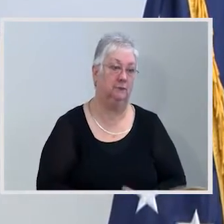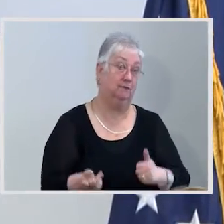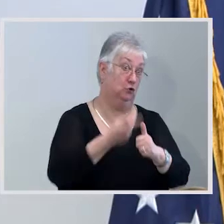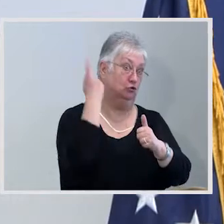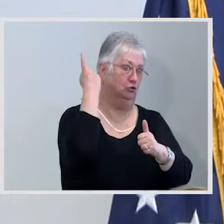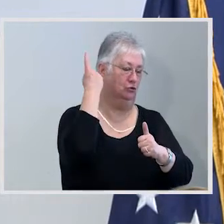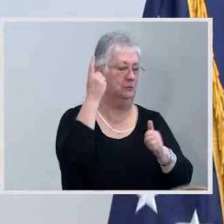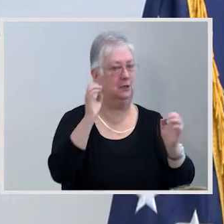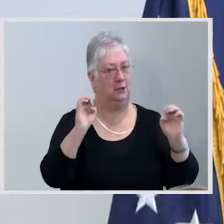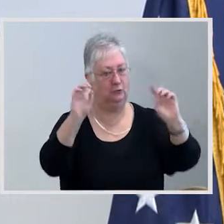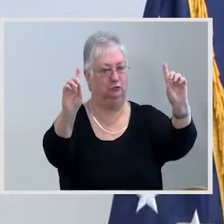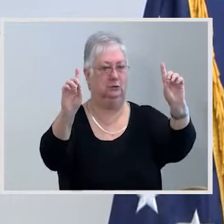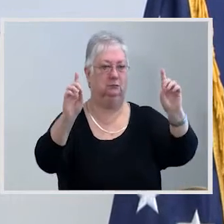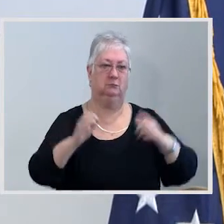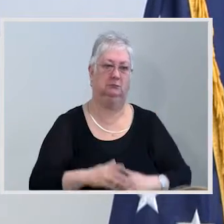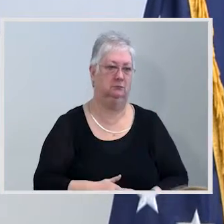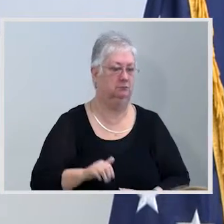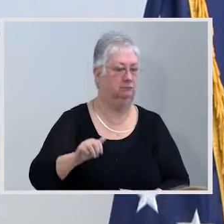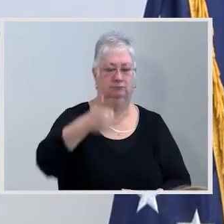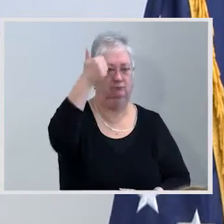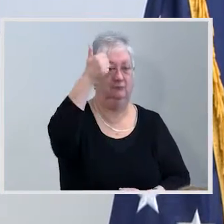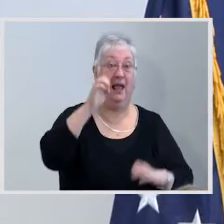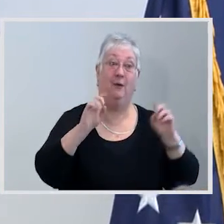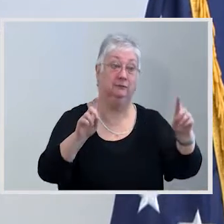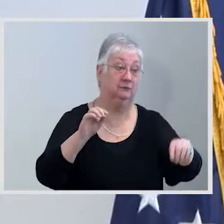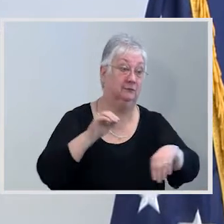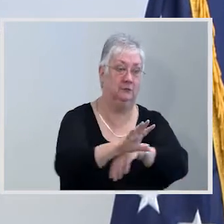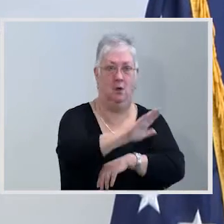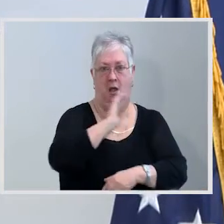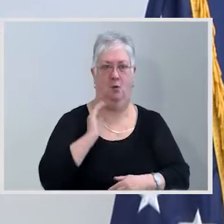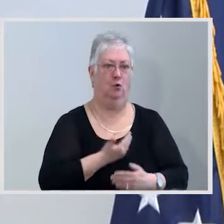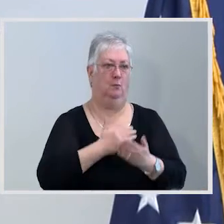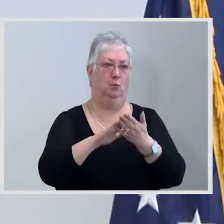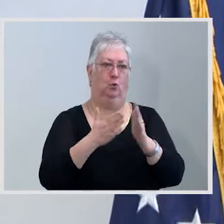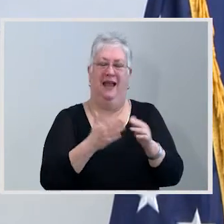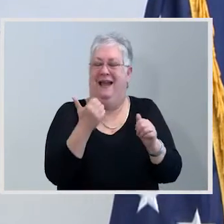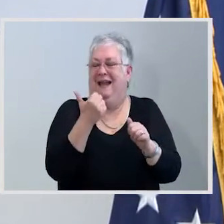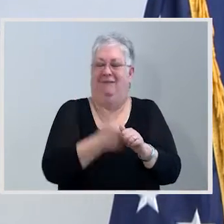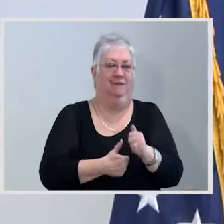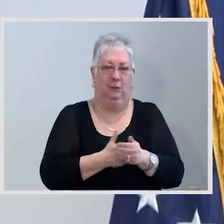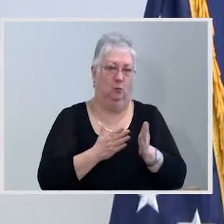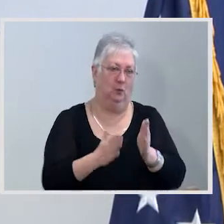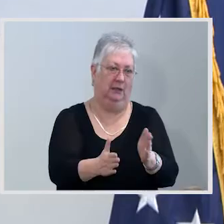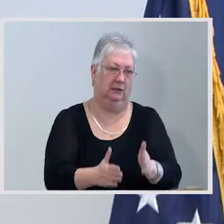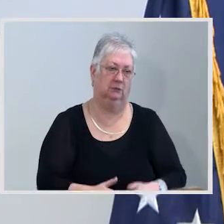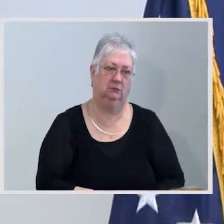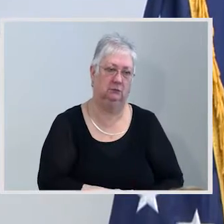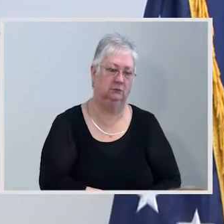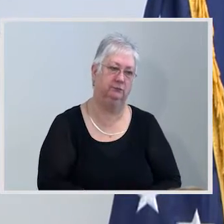AND WE KNOW THE BENEFITS OF A STRONG EDUCATIONAL SYSTEM. WE KNOW THAT CAN BE SEEN THROUGHOUT THE CITY.